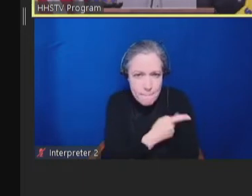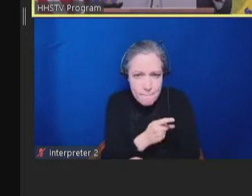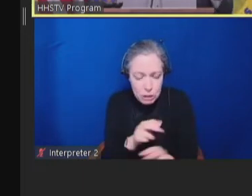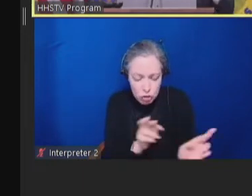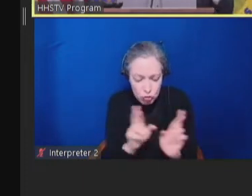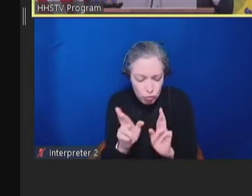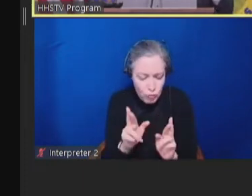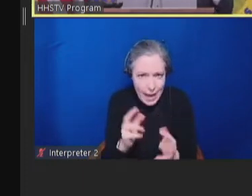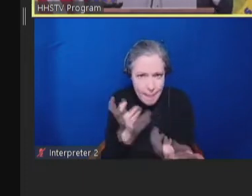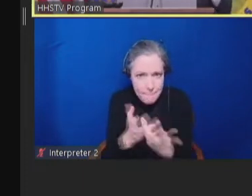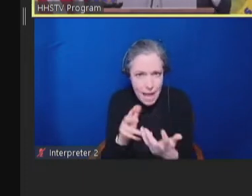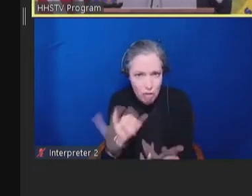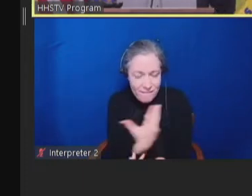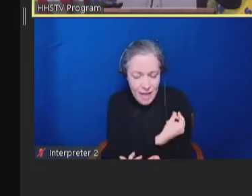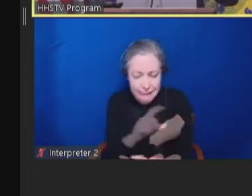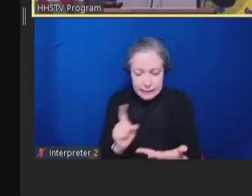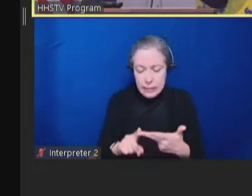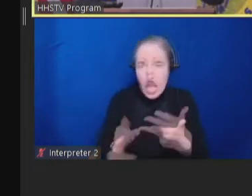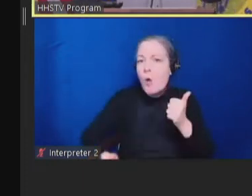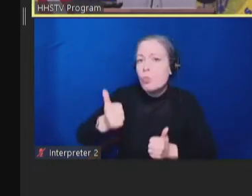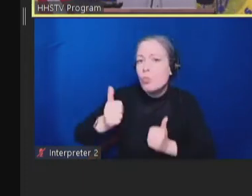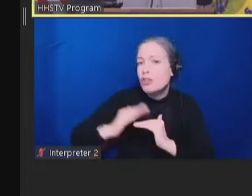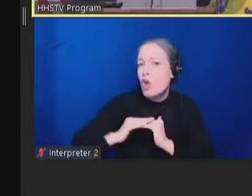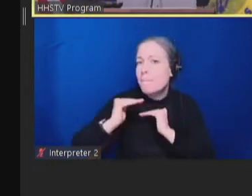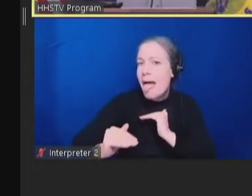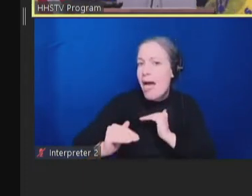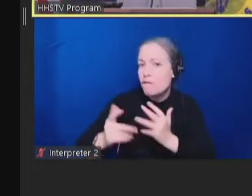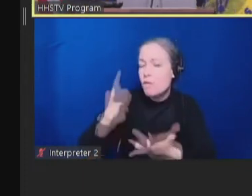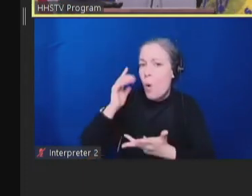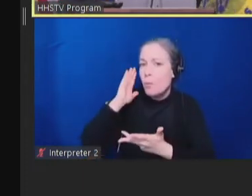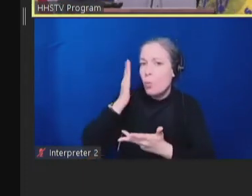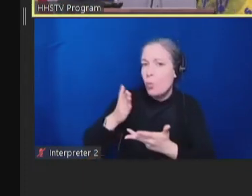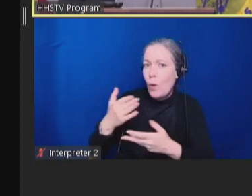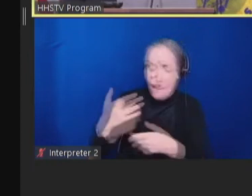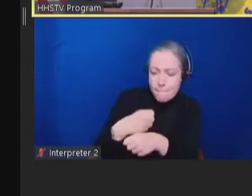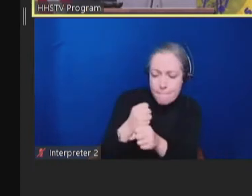and the optimal platforms that can generate high magnitude immune responses.